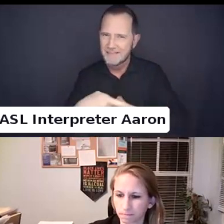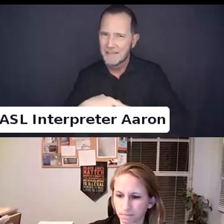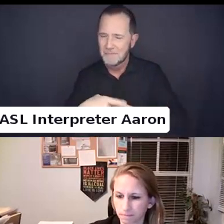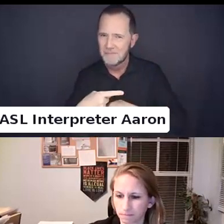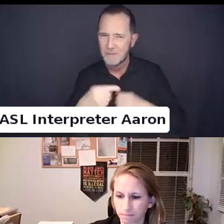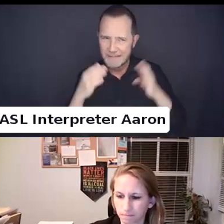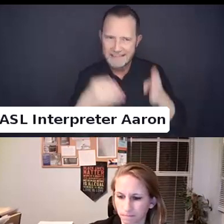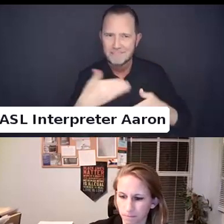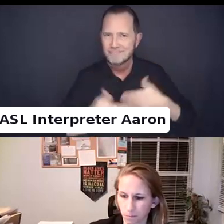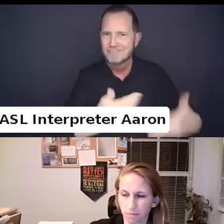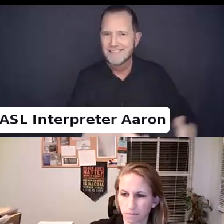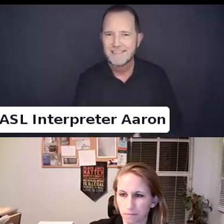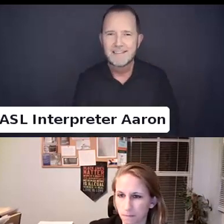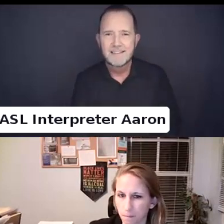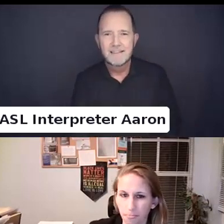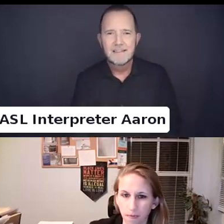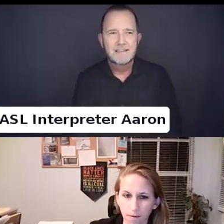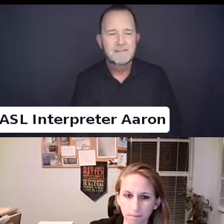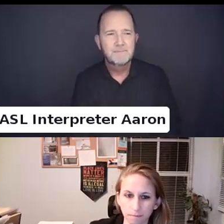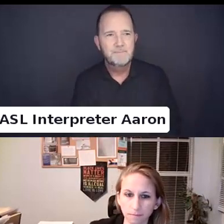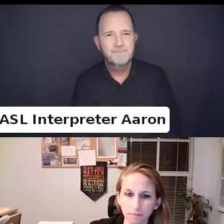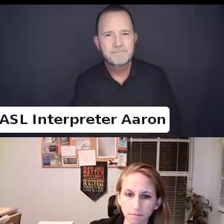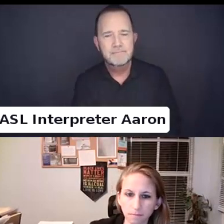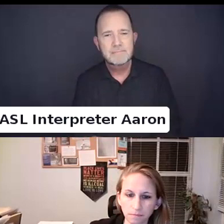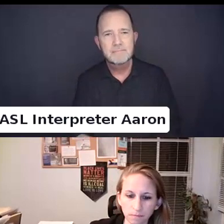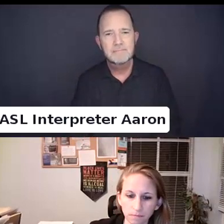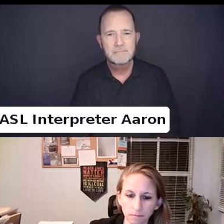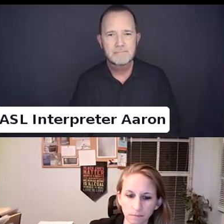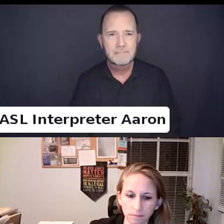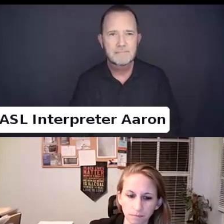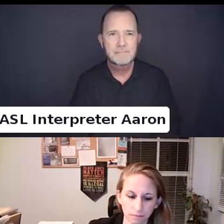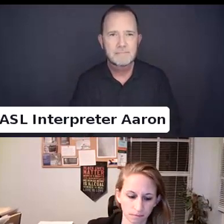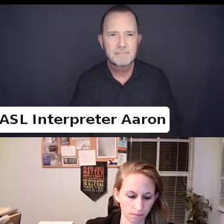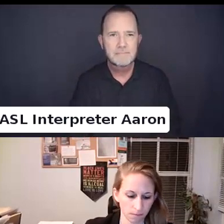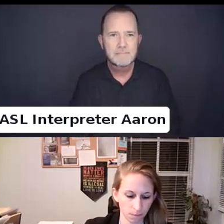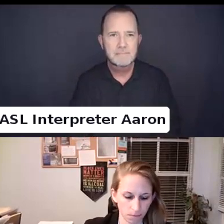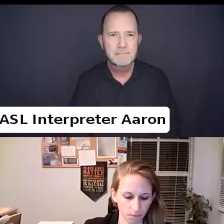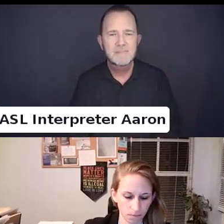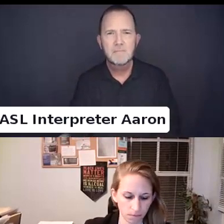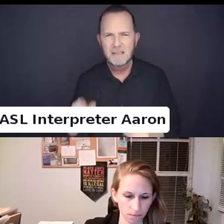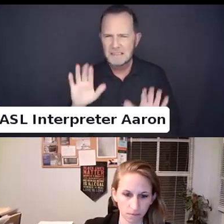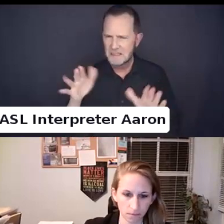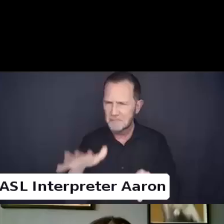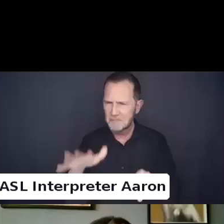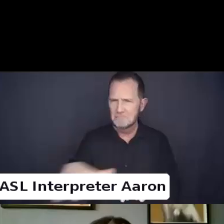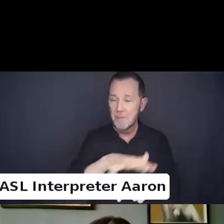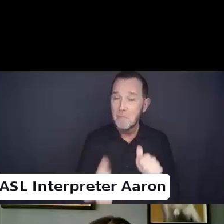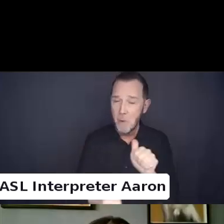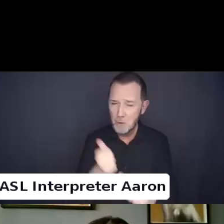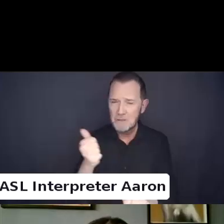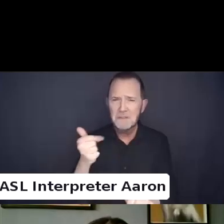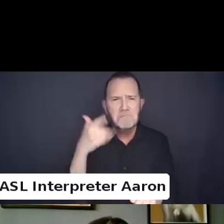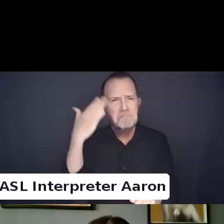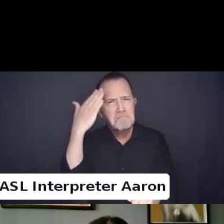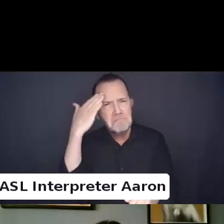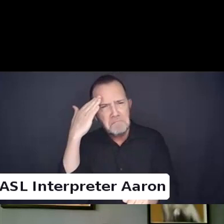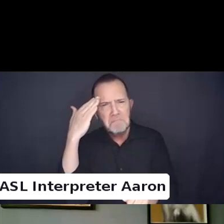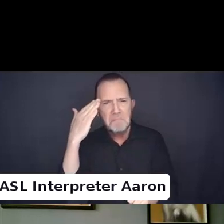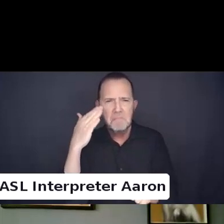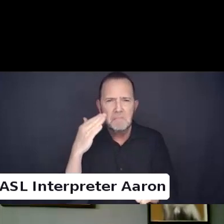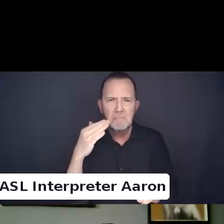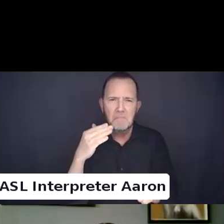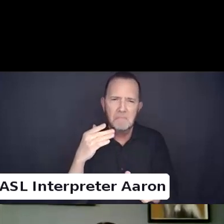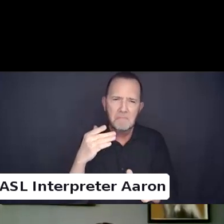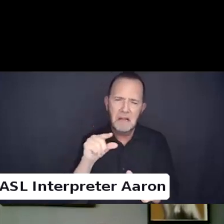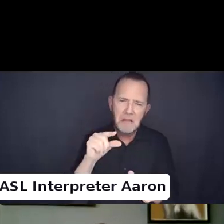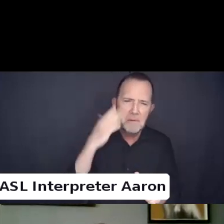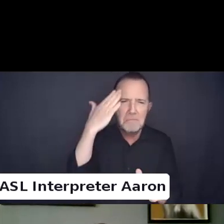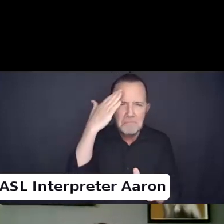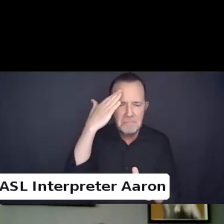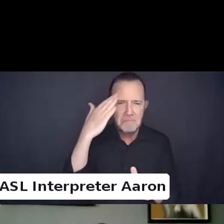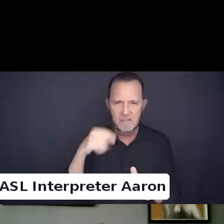Overall, folks are very familiar.